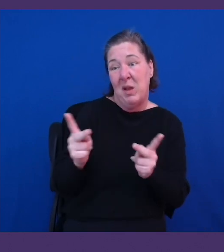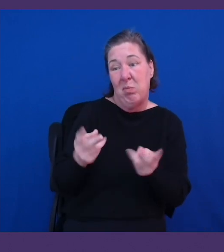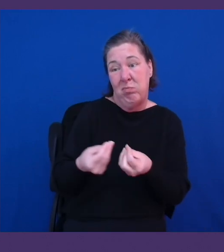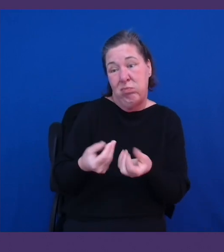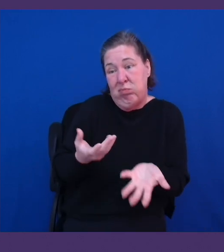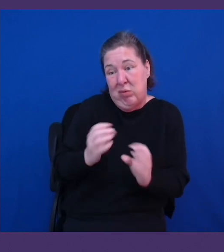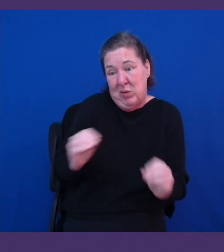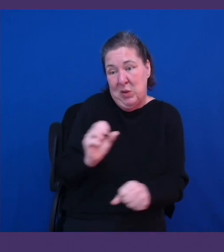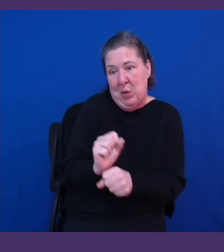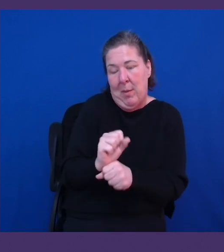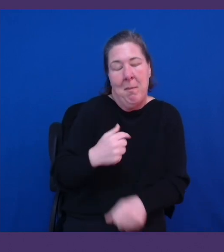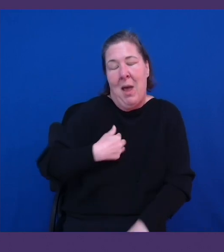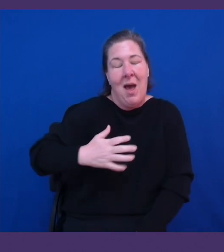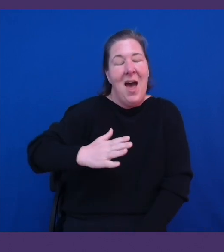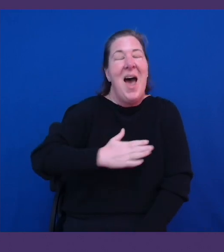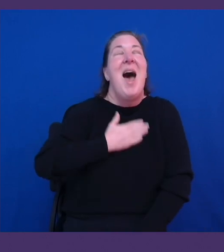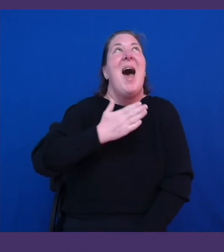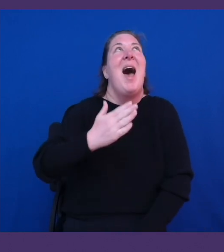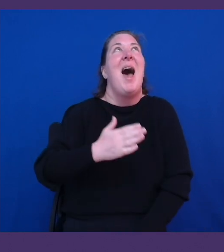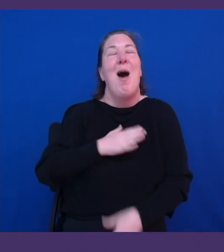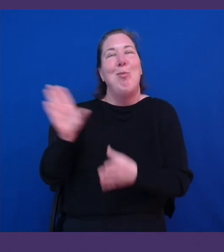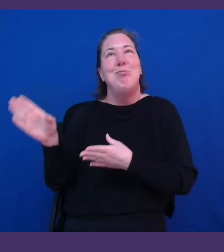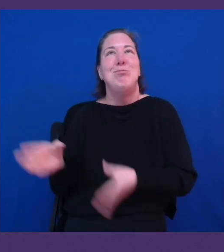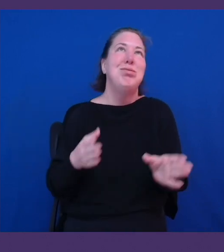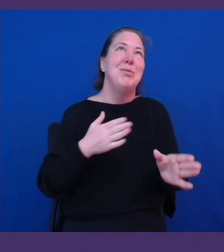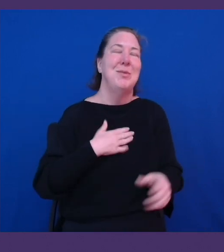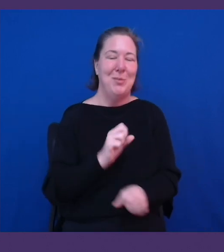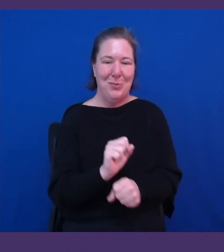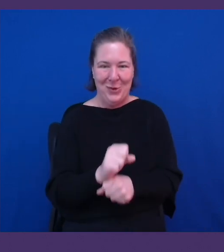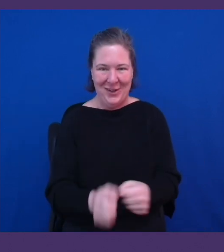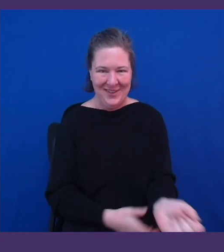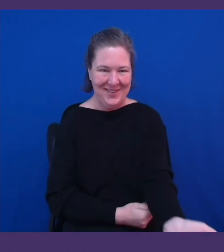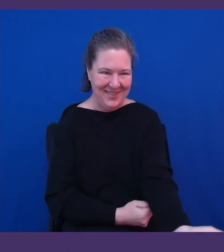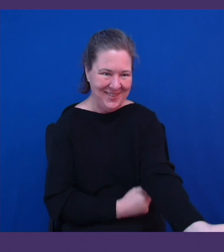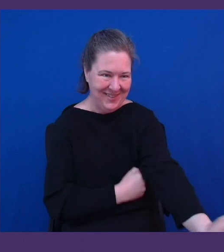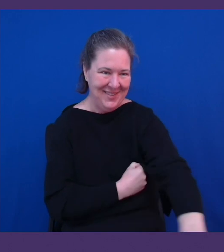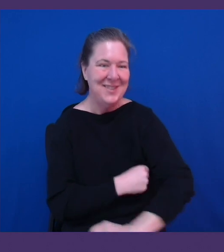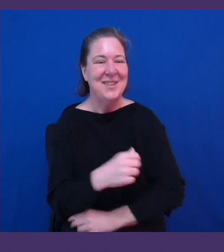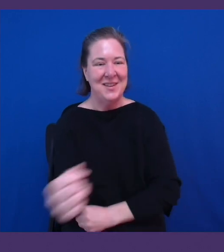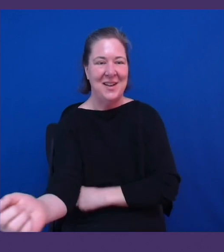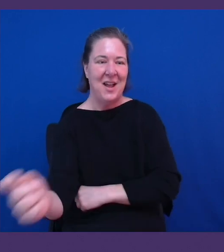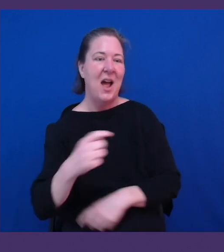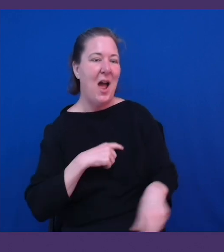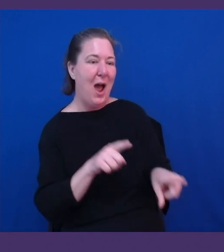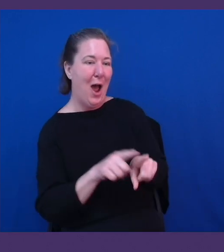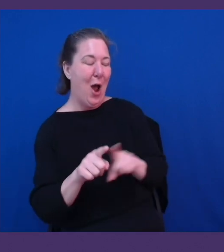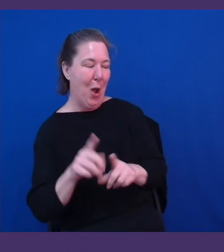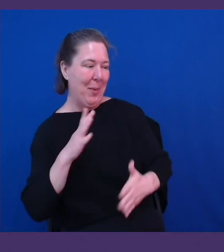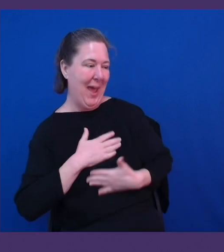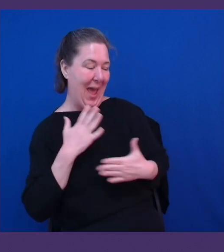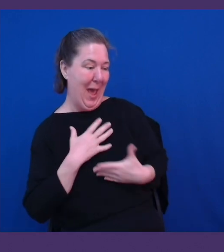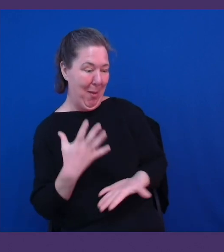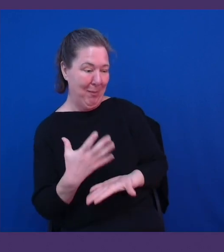if that was the case. Léonie Watson: Yep. Jamie Dean: Yep. Alli Hirt: I will also happily be out of work if we solve that problem, for the record.